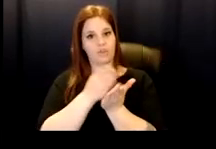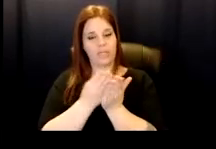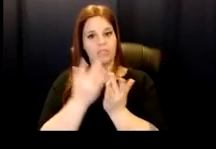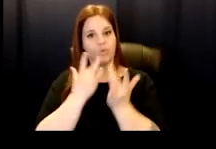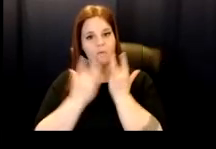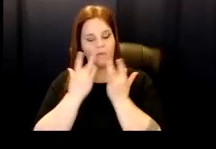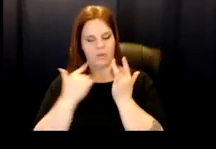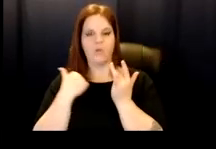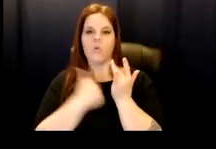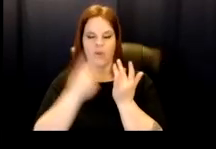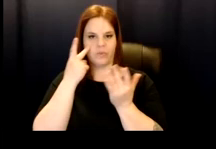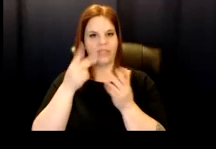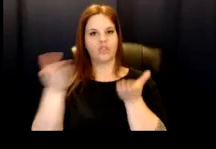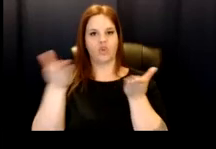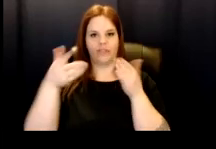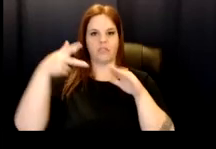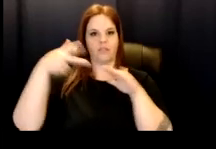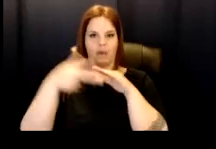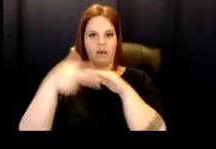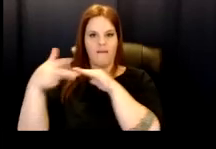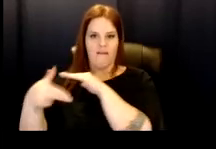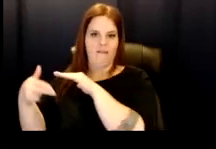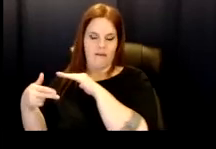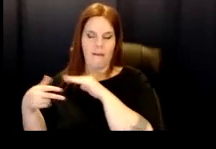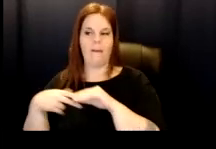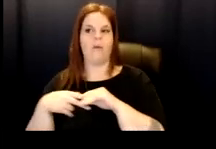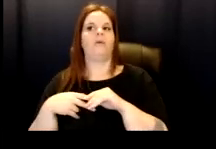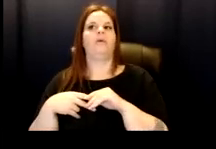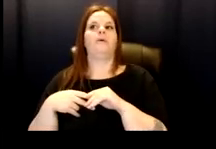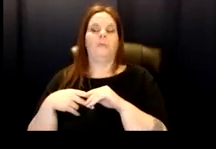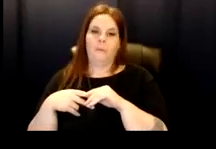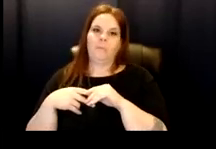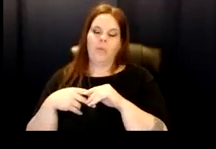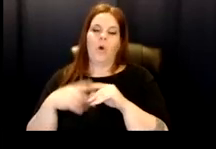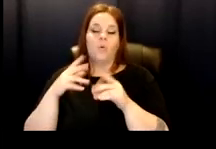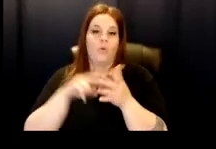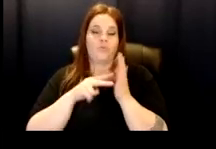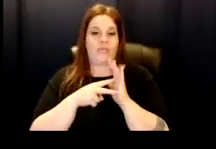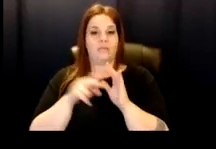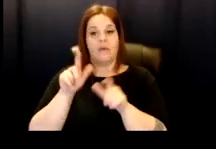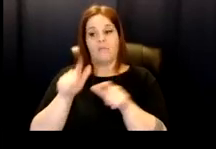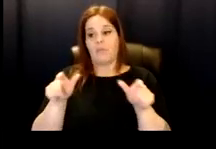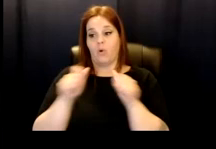services, will which cut people with disabilities off from things like their communities and